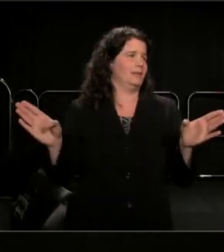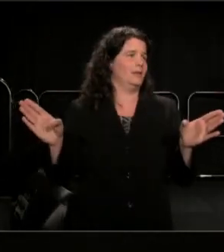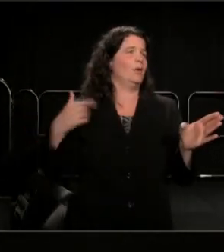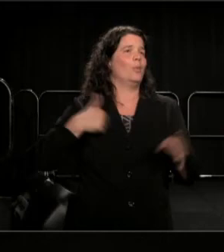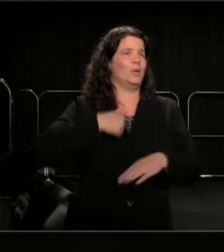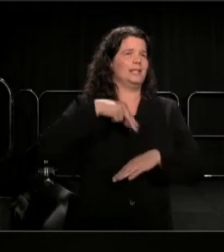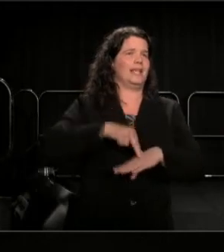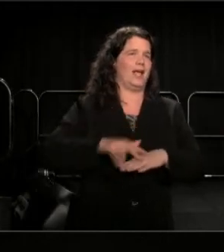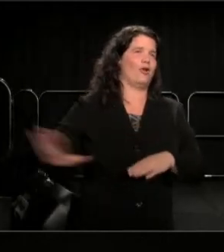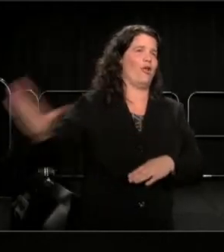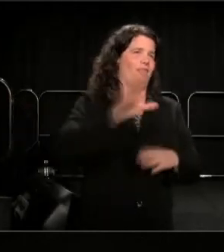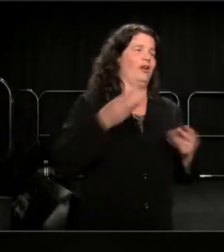Thank you.